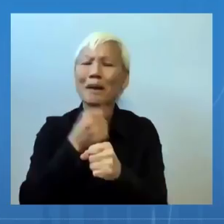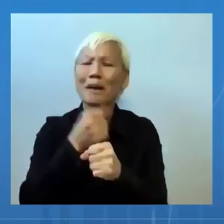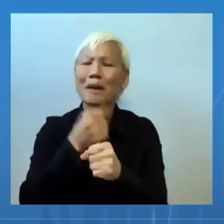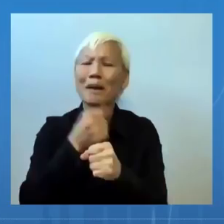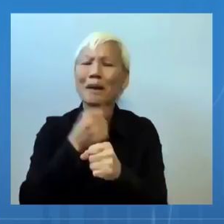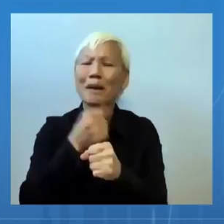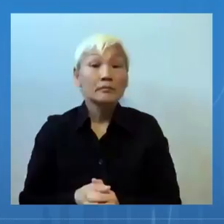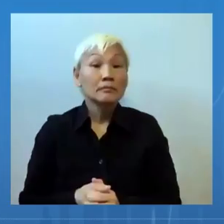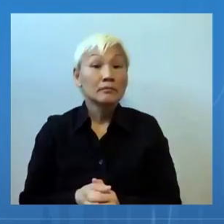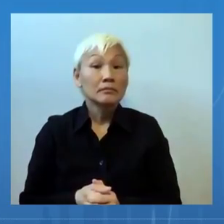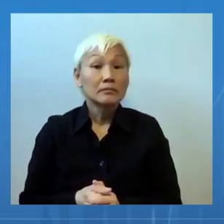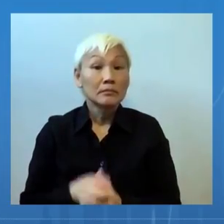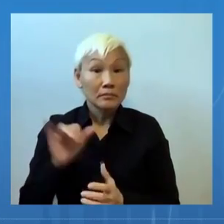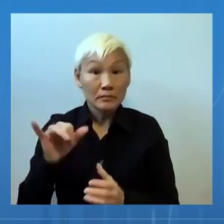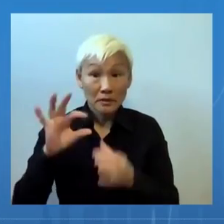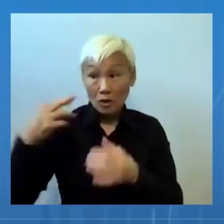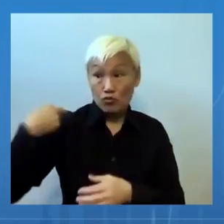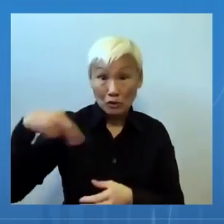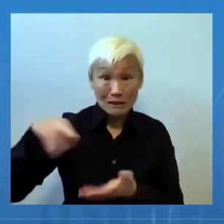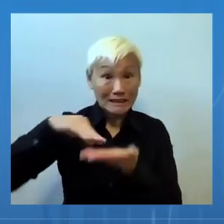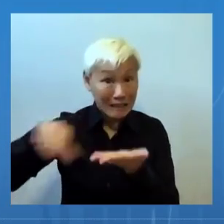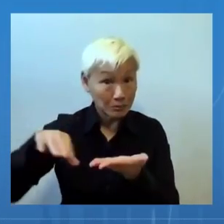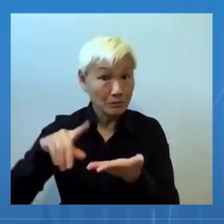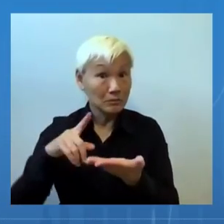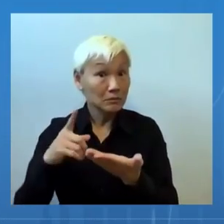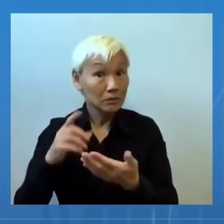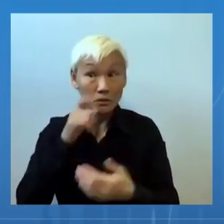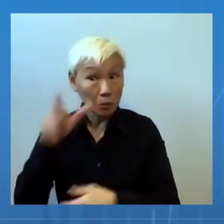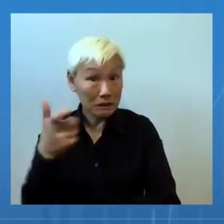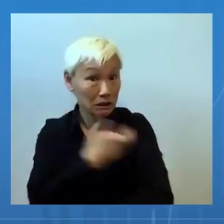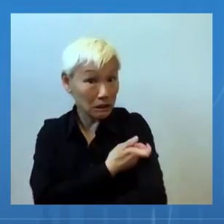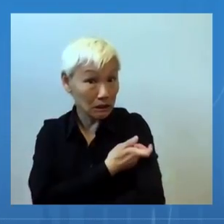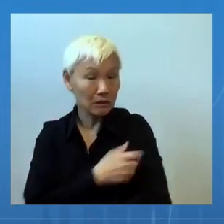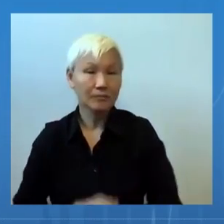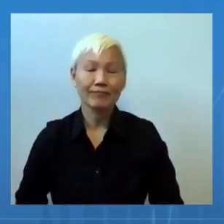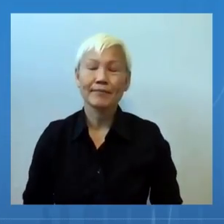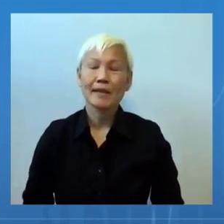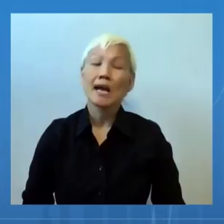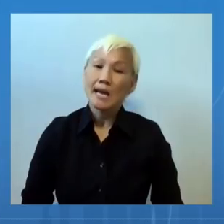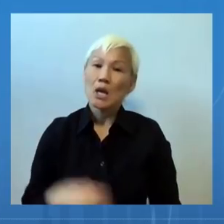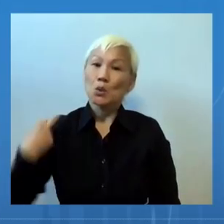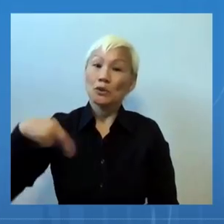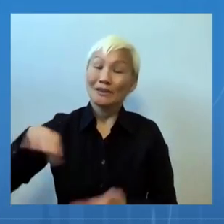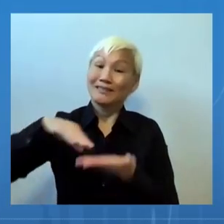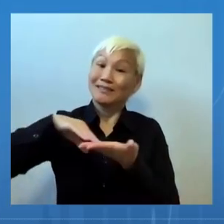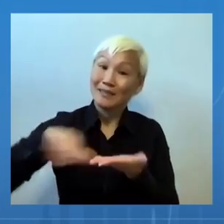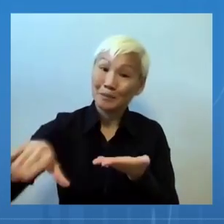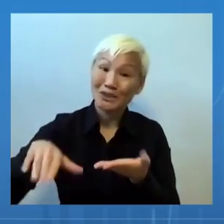Mr. Zients: Thanks. So, religious exemptions are done through the agencies,